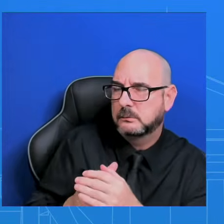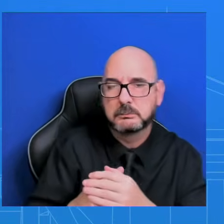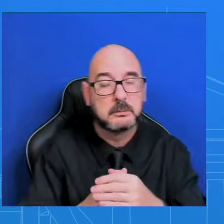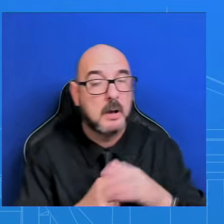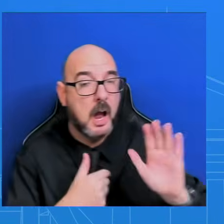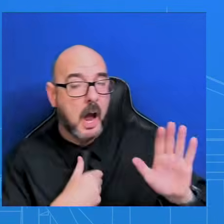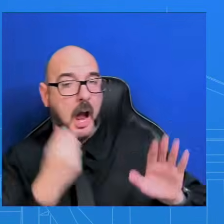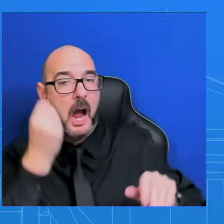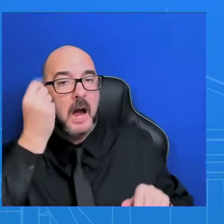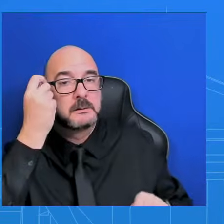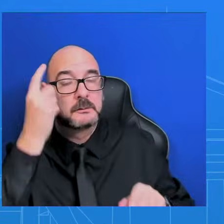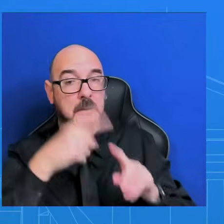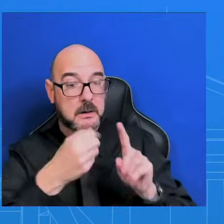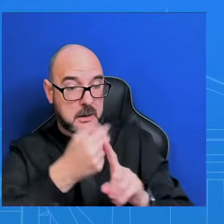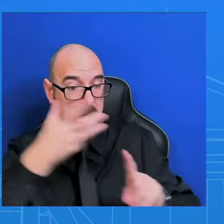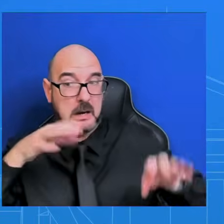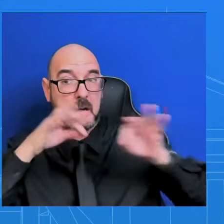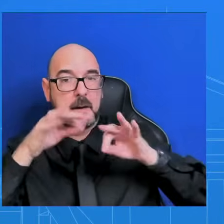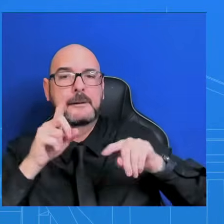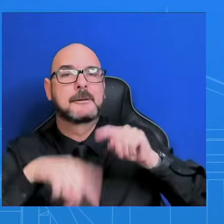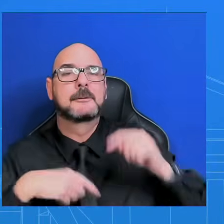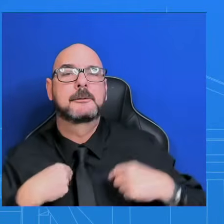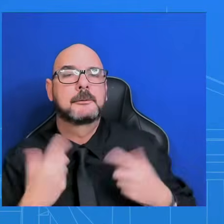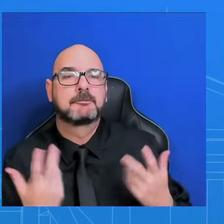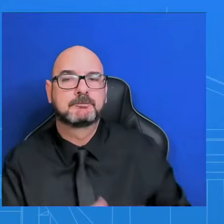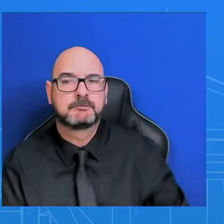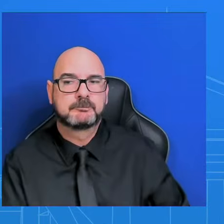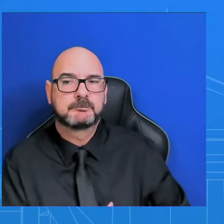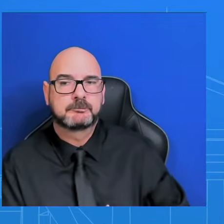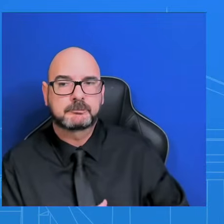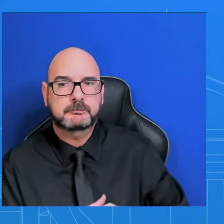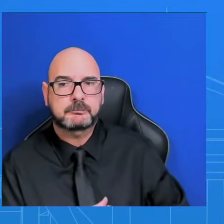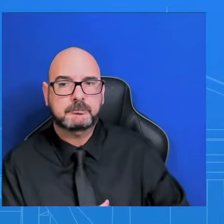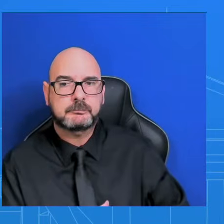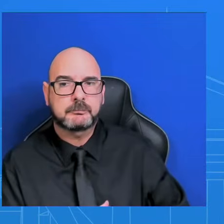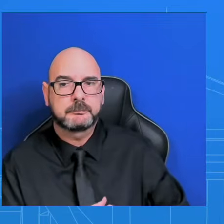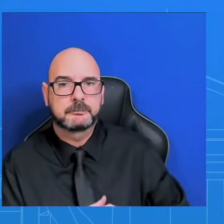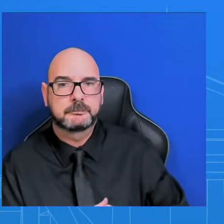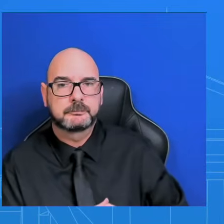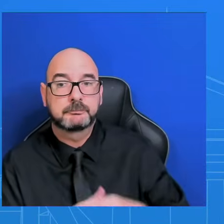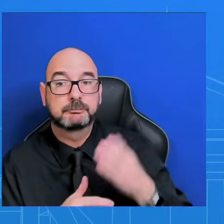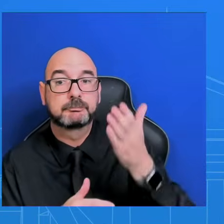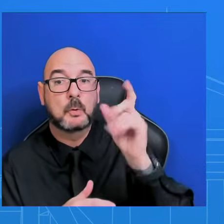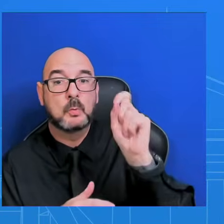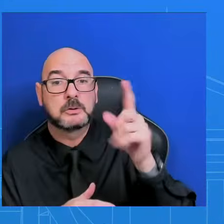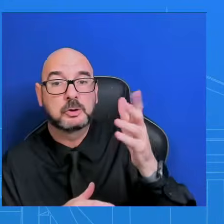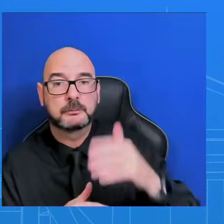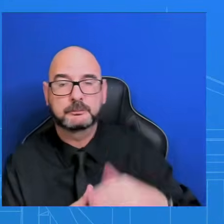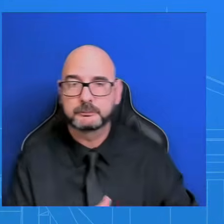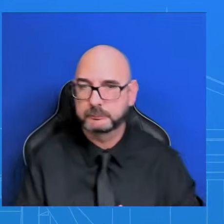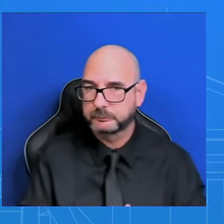The Press: You had talked about the hard work it will take to, kind of, come to an agreement of sorts on a two-state solution.